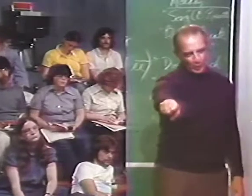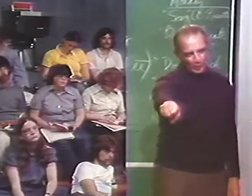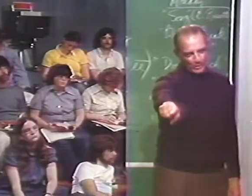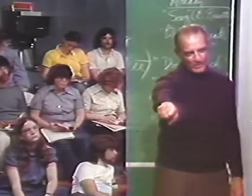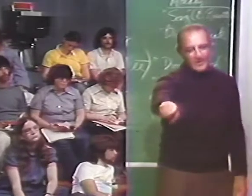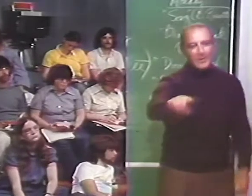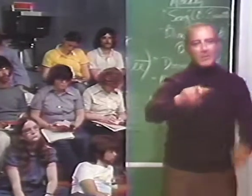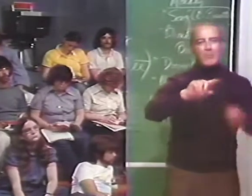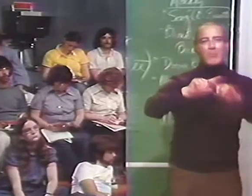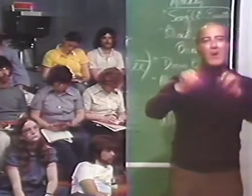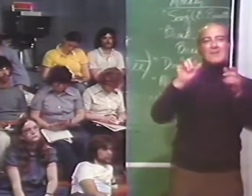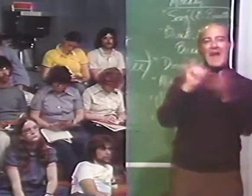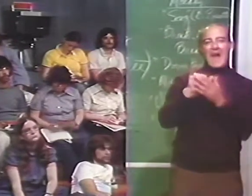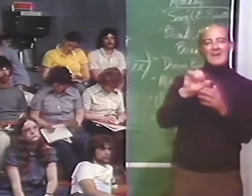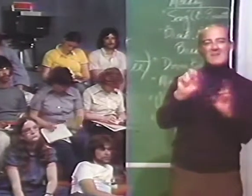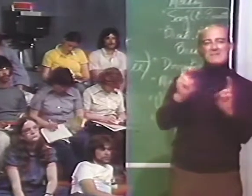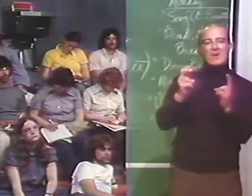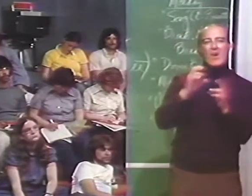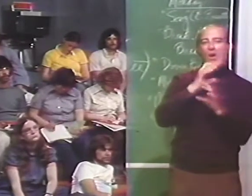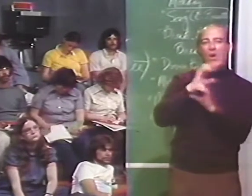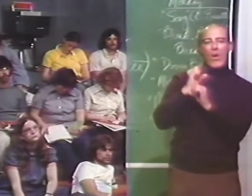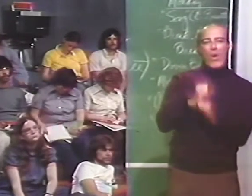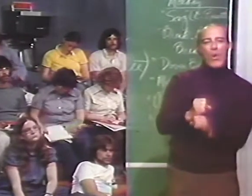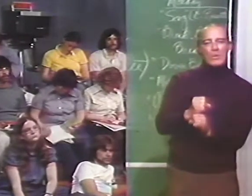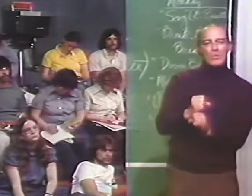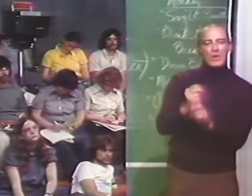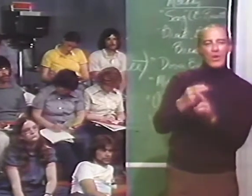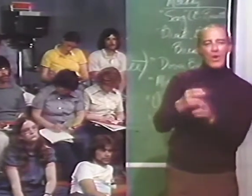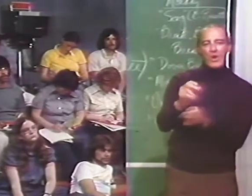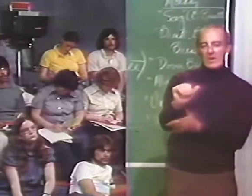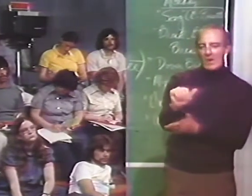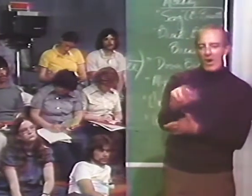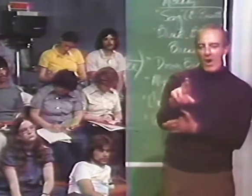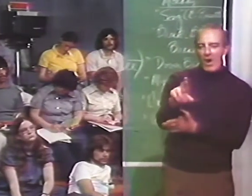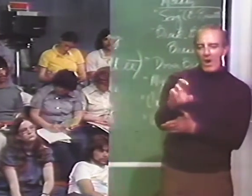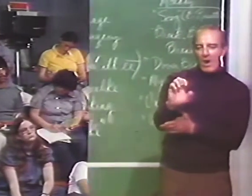THOU. THOU. YOU. BUT THAT IS OLD.